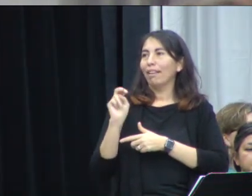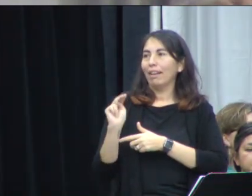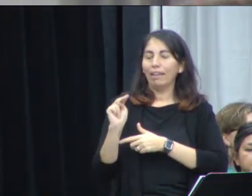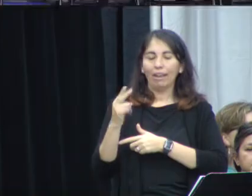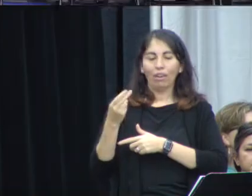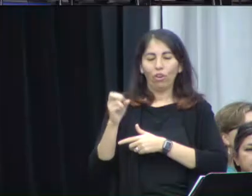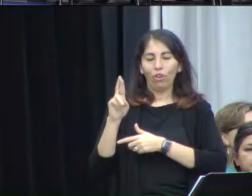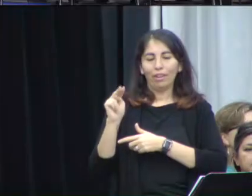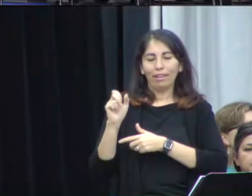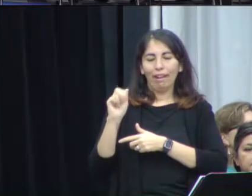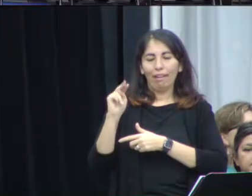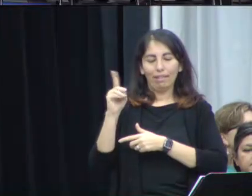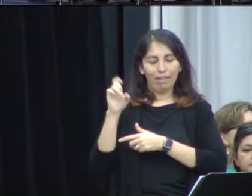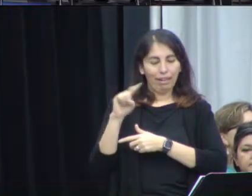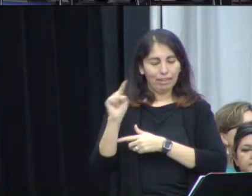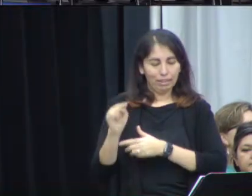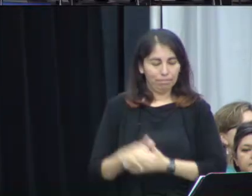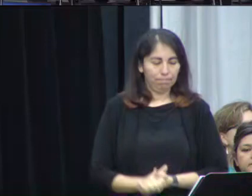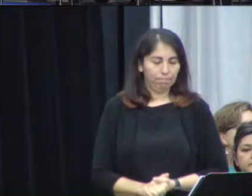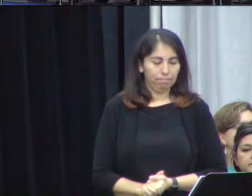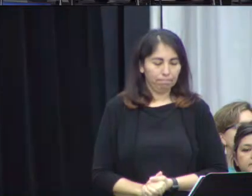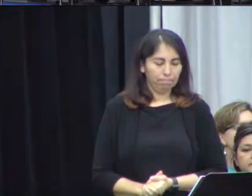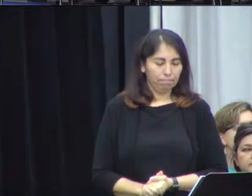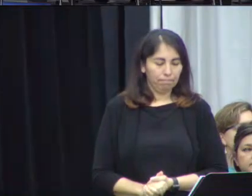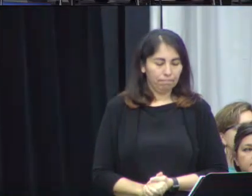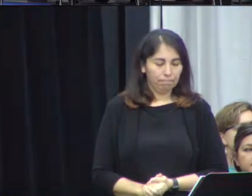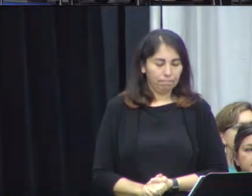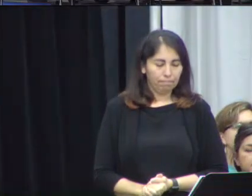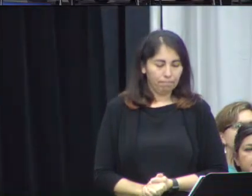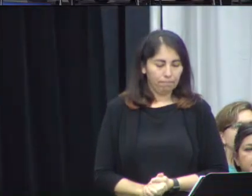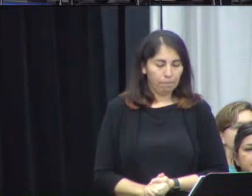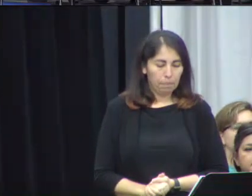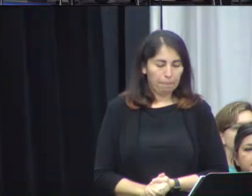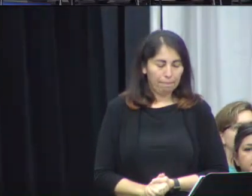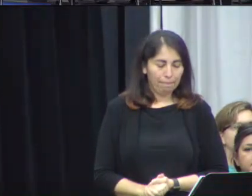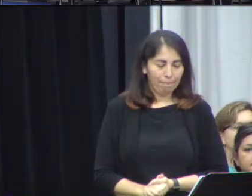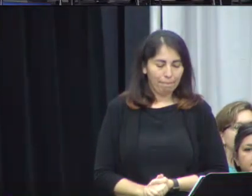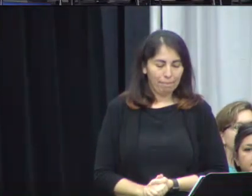(audience applauds)